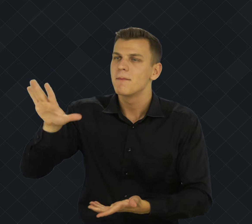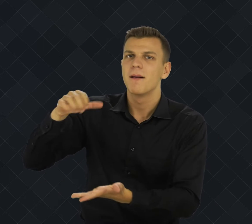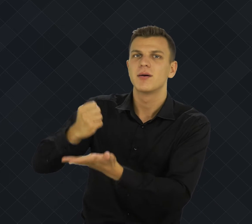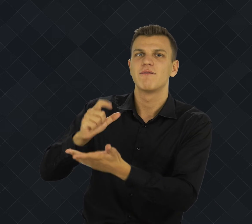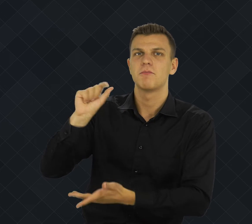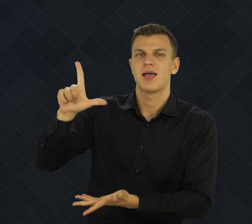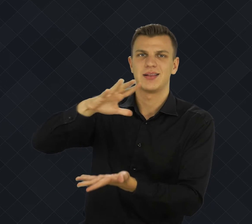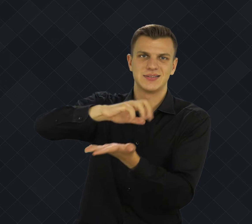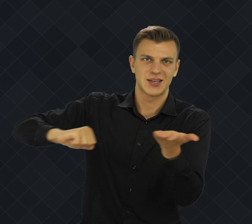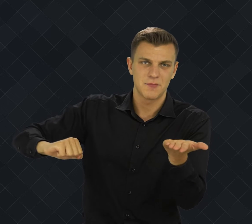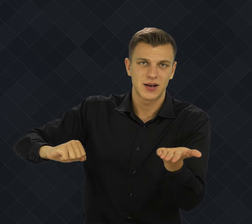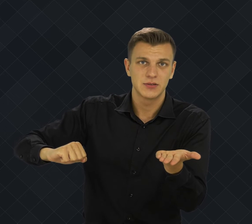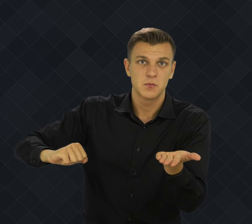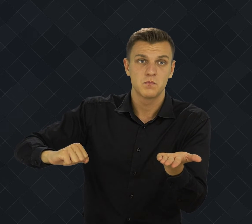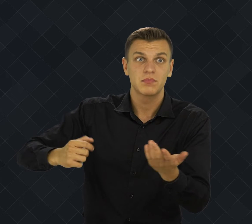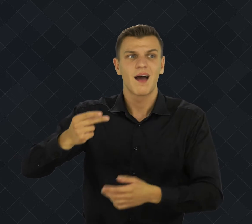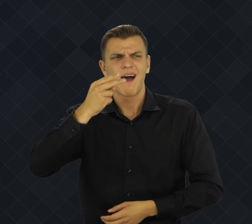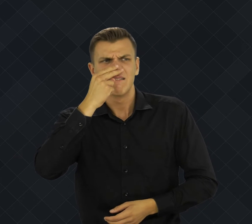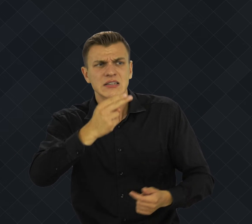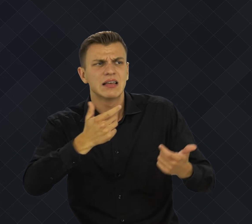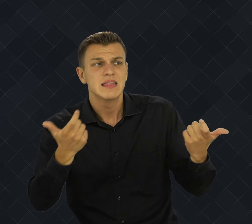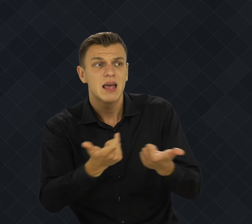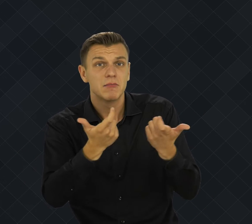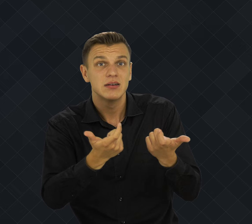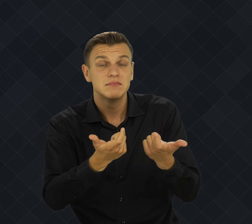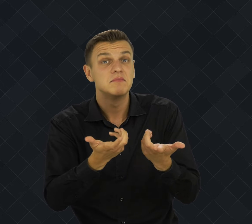That the driver may have his license seized driver's license, he shall also detain them in the case,